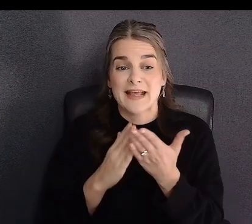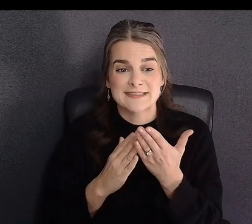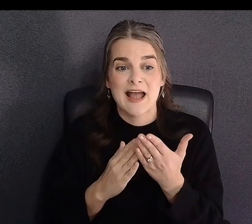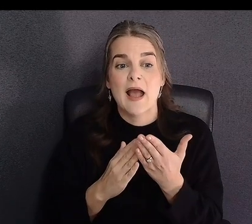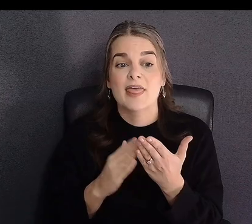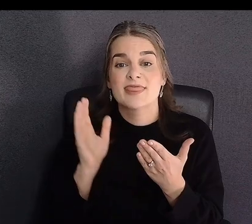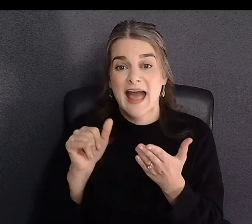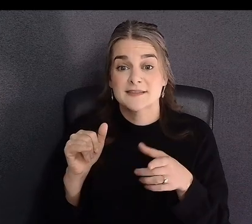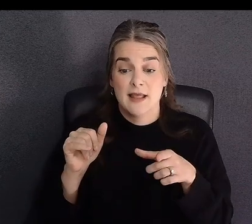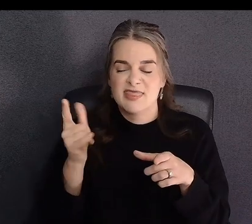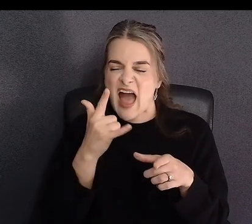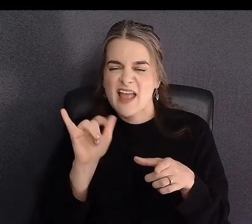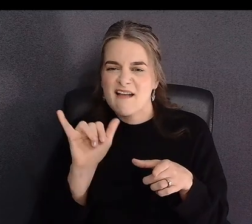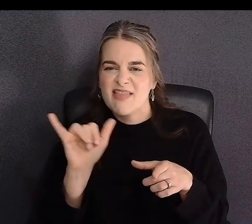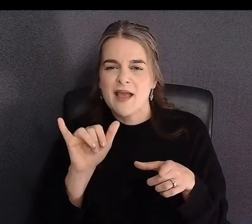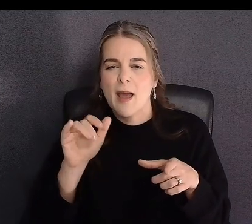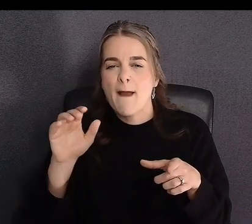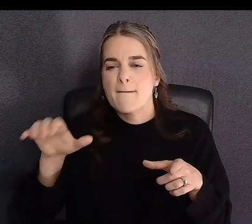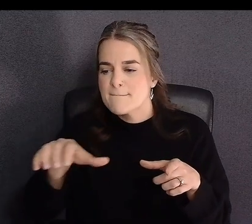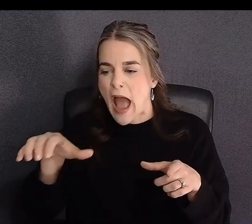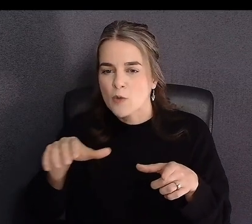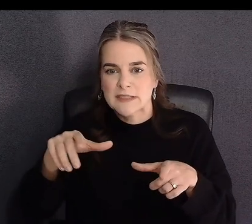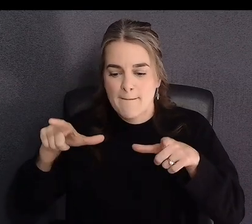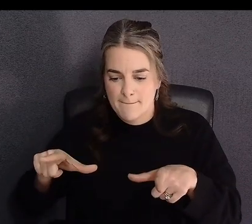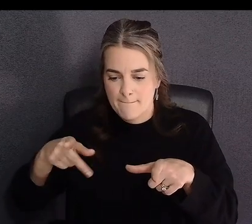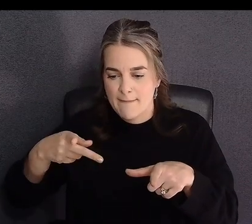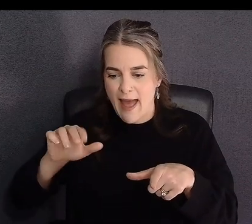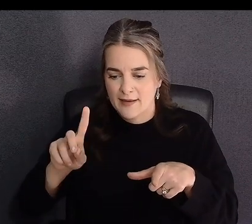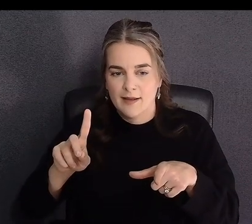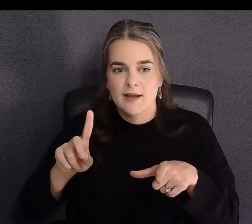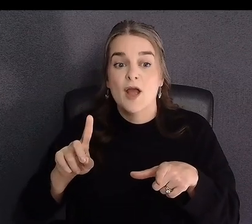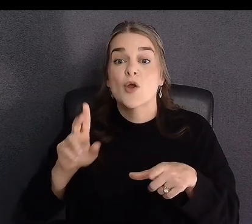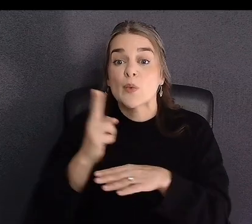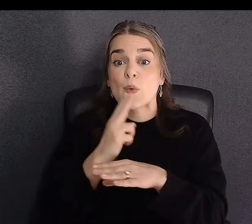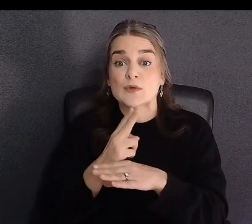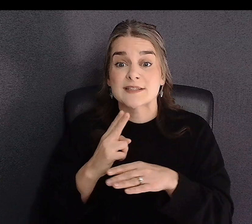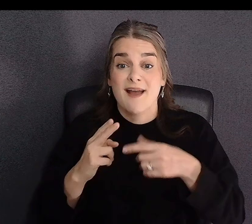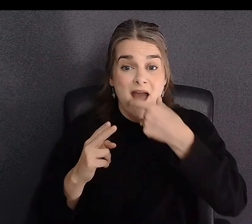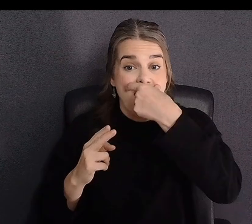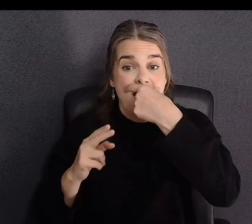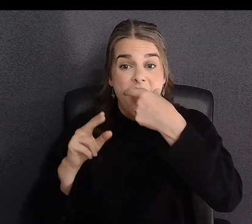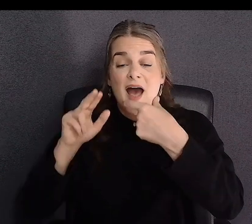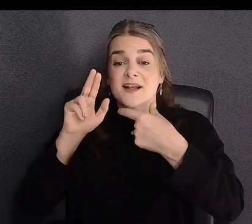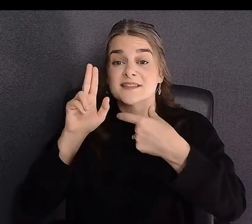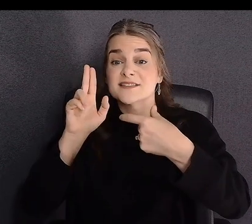And you use your tongue to swipe up, down, side so your cursor will move all over to where you want.